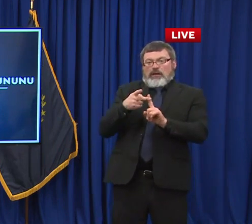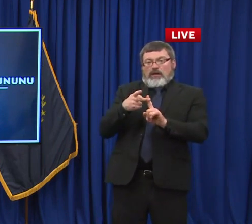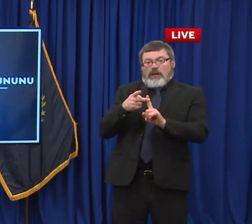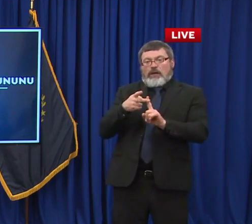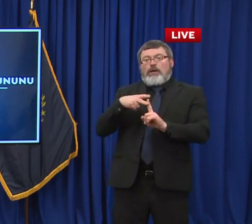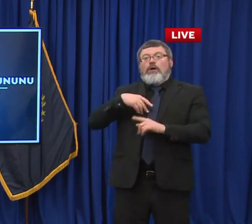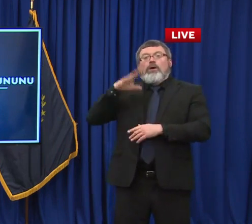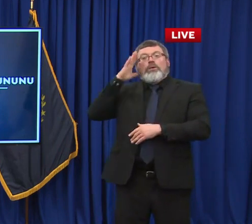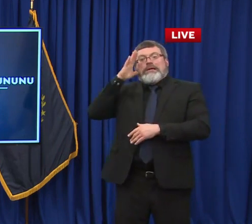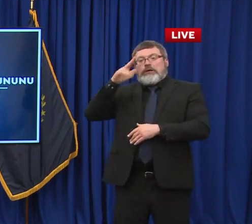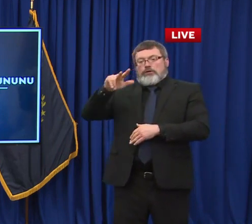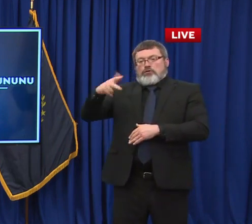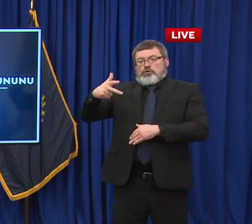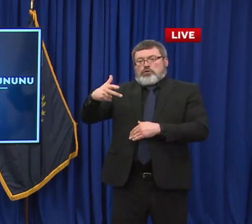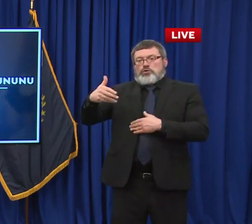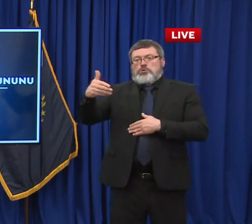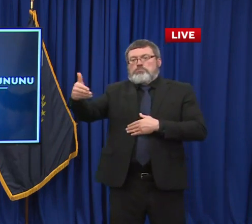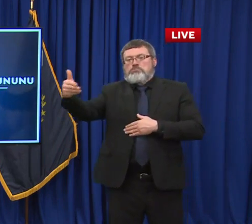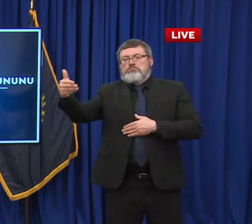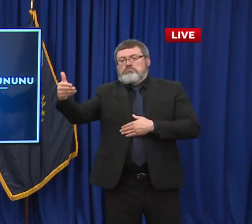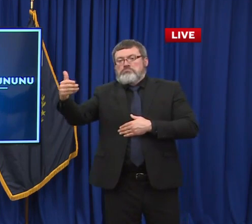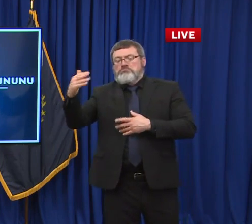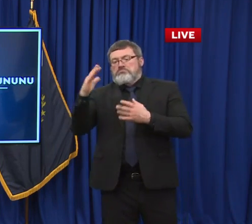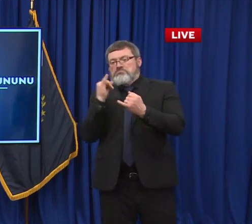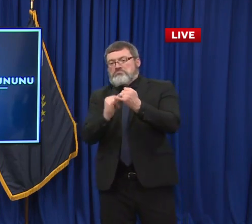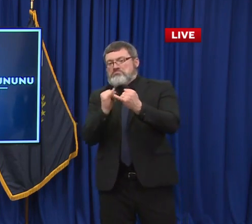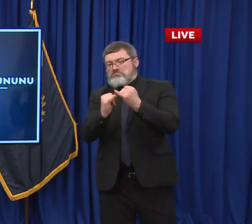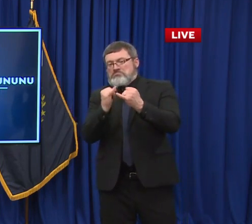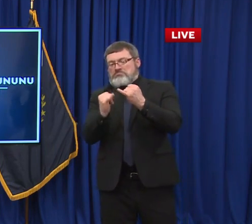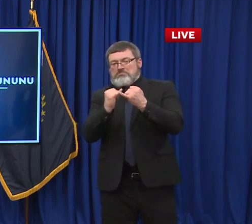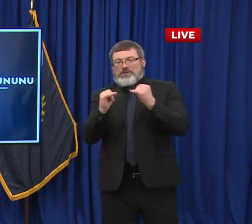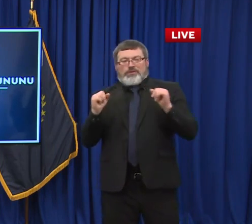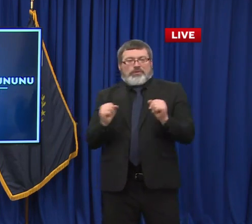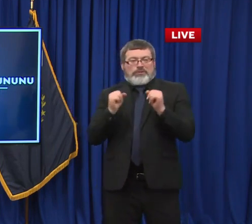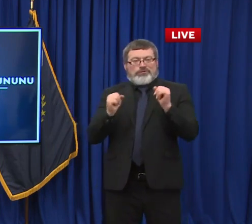THE STRONGEST SURGE THAT YOU WILL SEE, I THINK WE ARE IN IT.